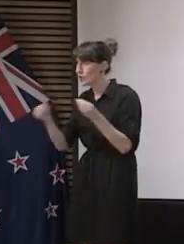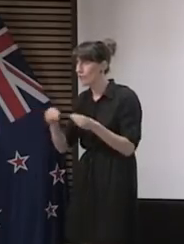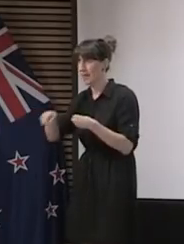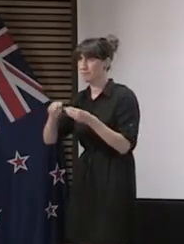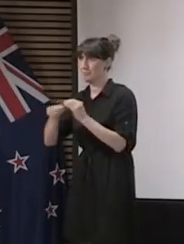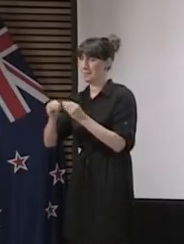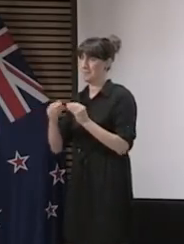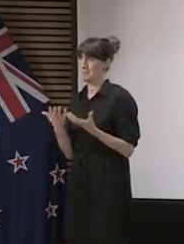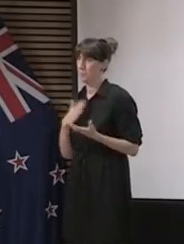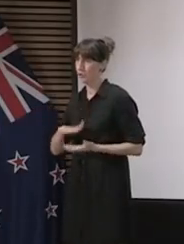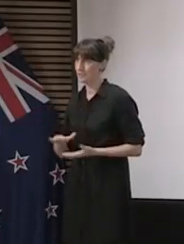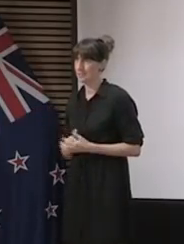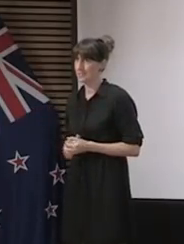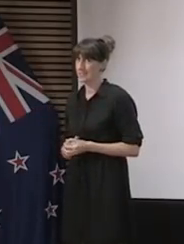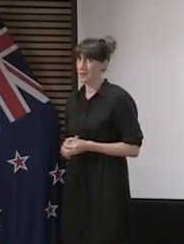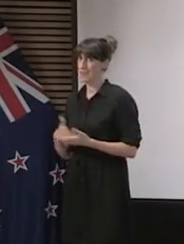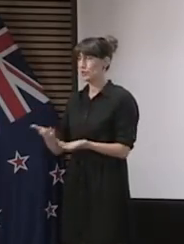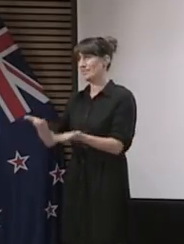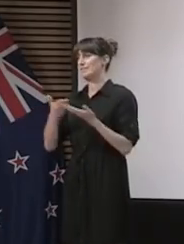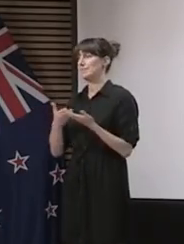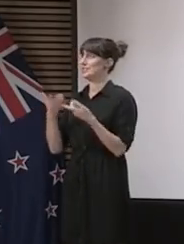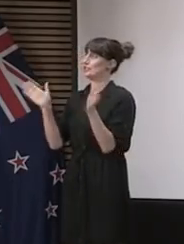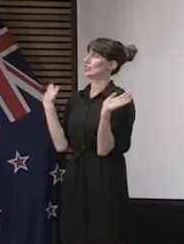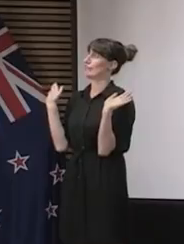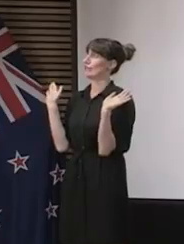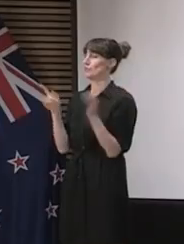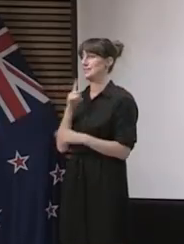Butagain, just general statementsmake it a little bit difficultfor us to unlock what'shappened